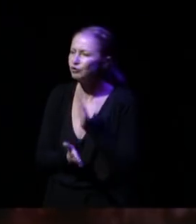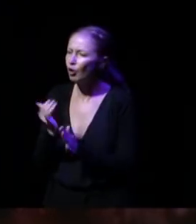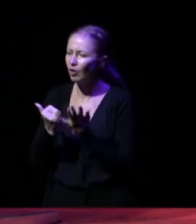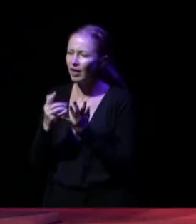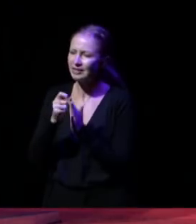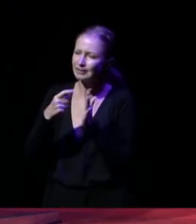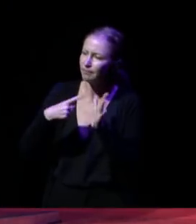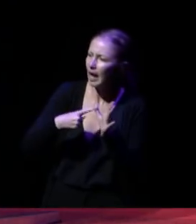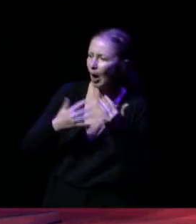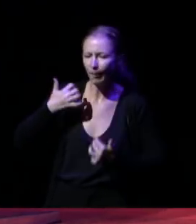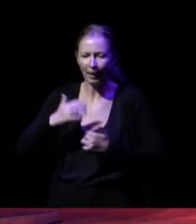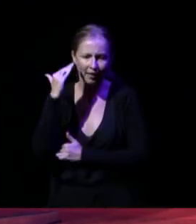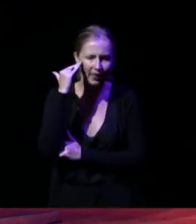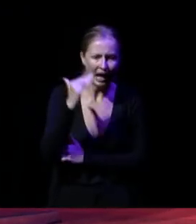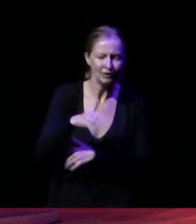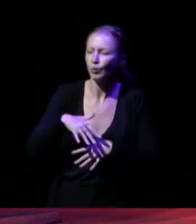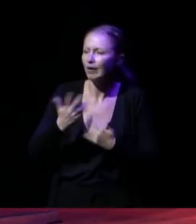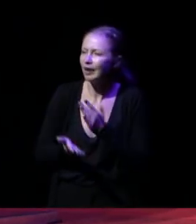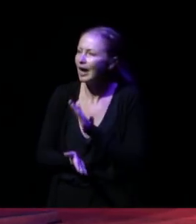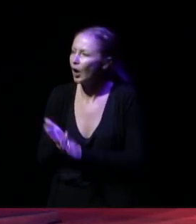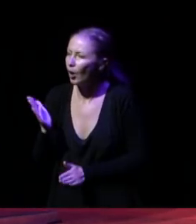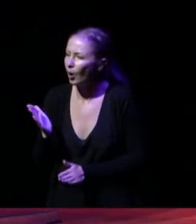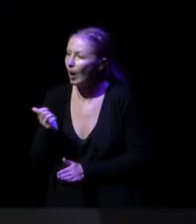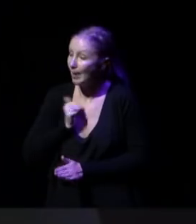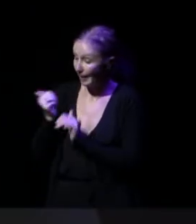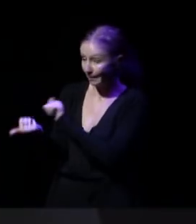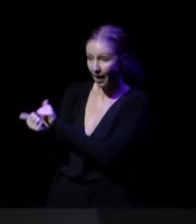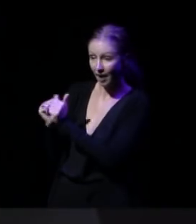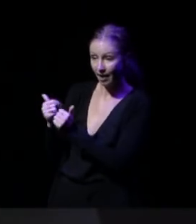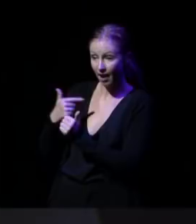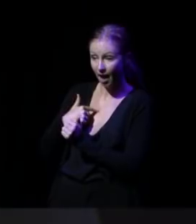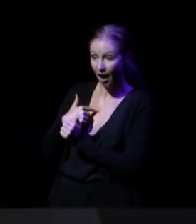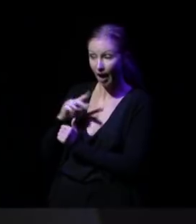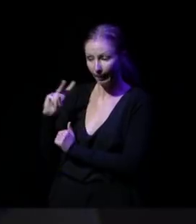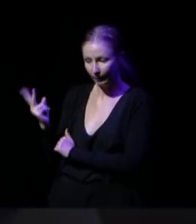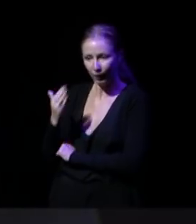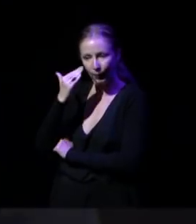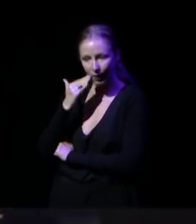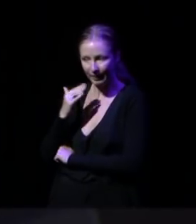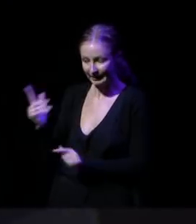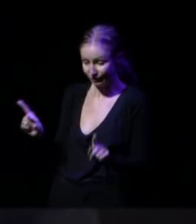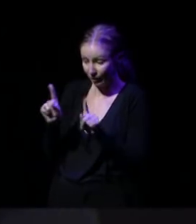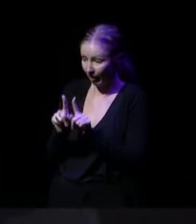or wherever I go, I mean, you know, my partner and I, we, women together with very different bodies, shapes,